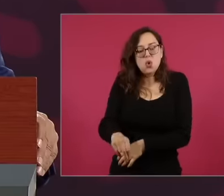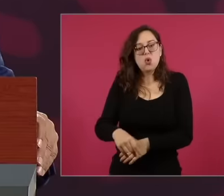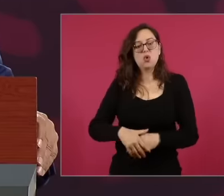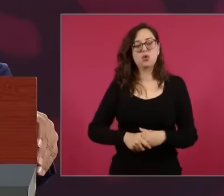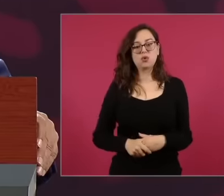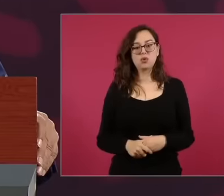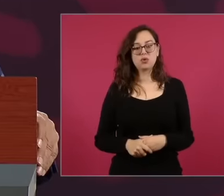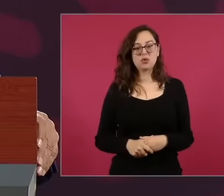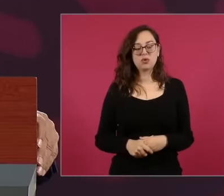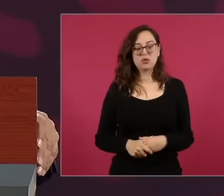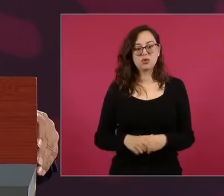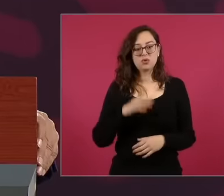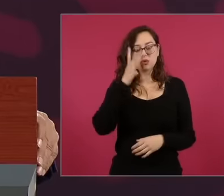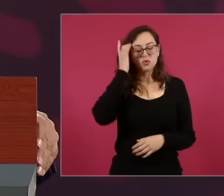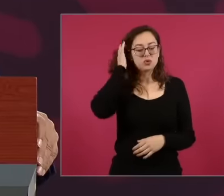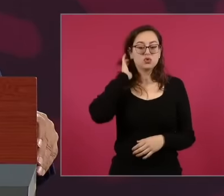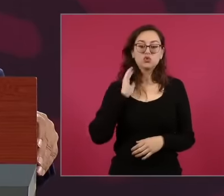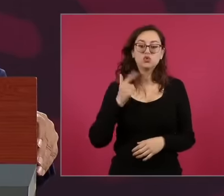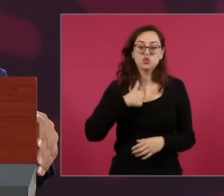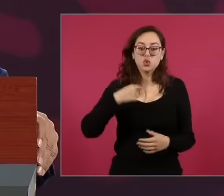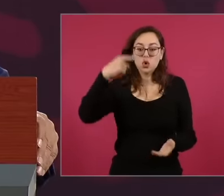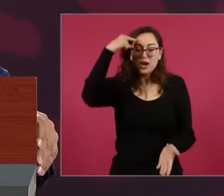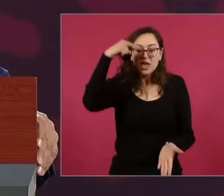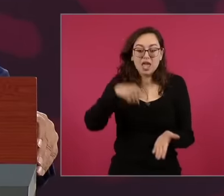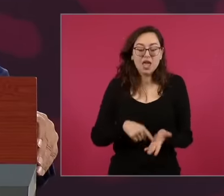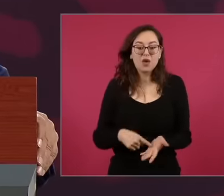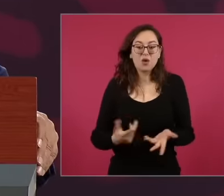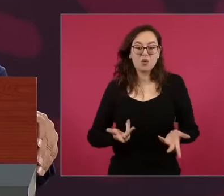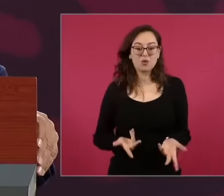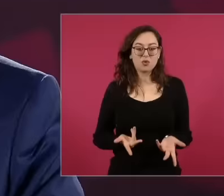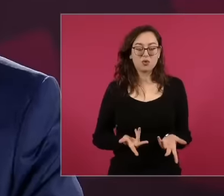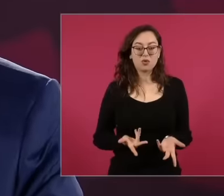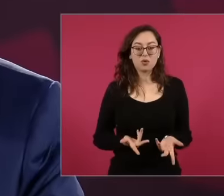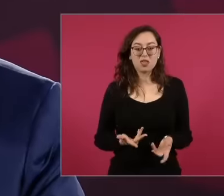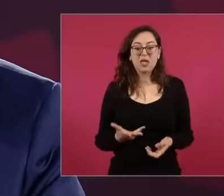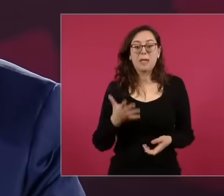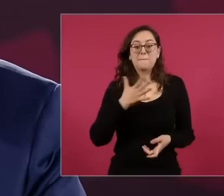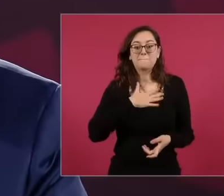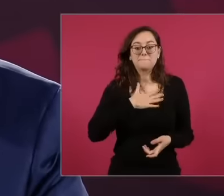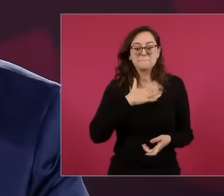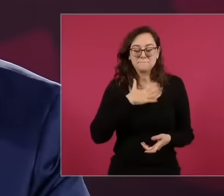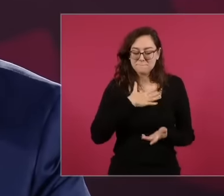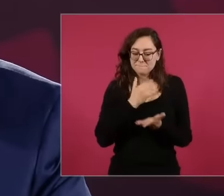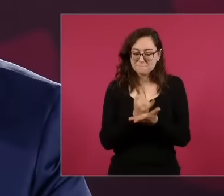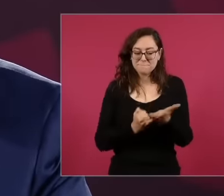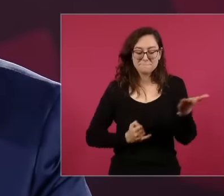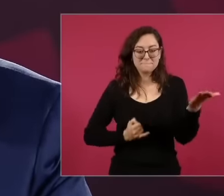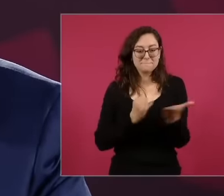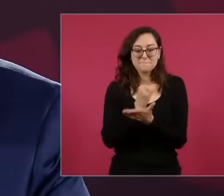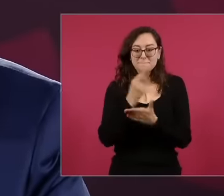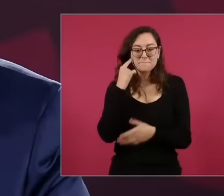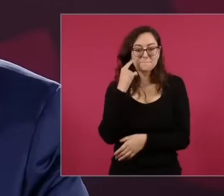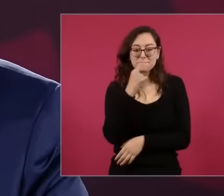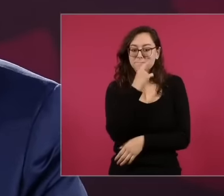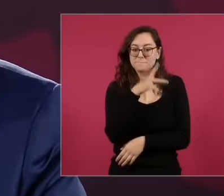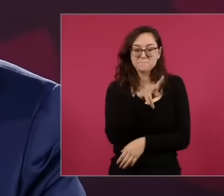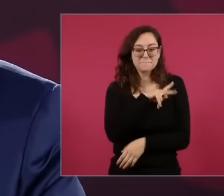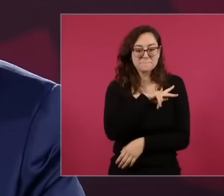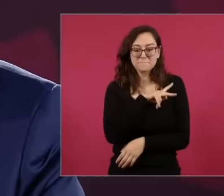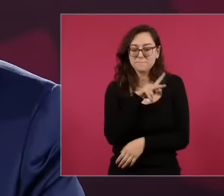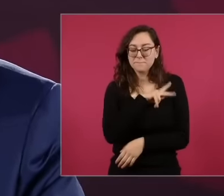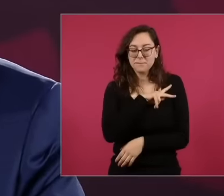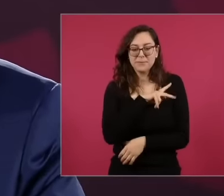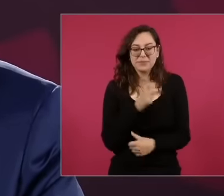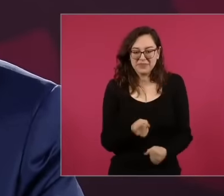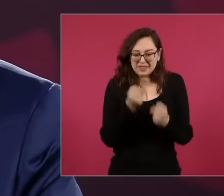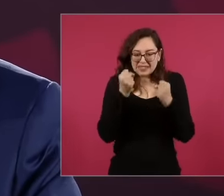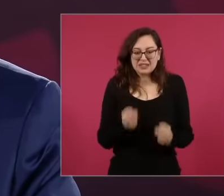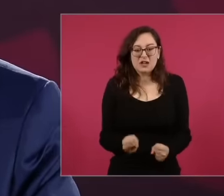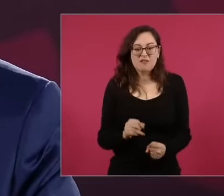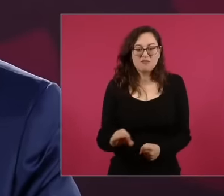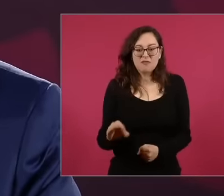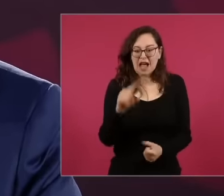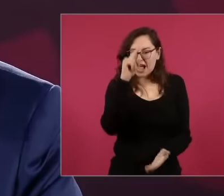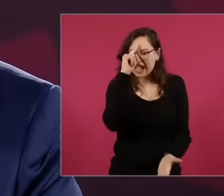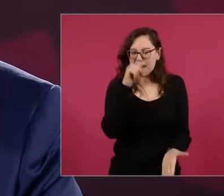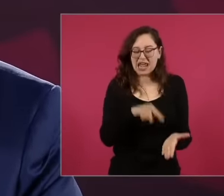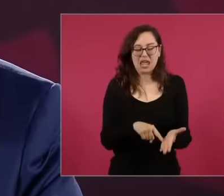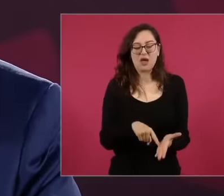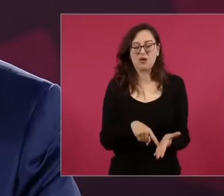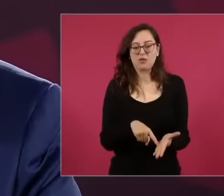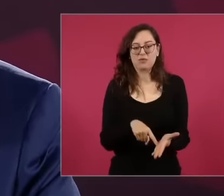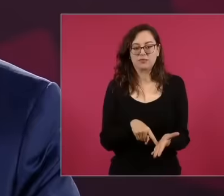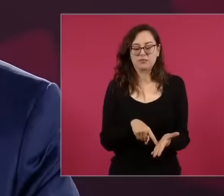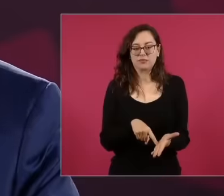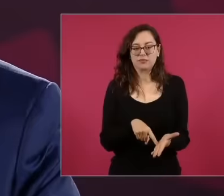, but not only that, I have a conviction, I believe and this should apply or I would